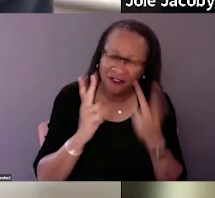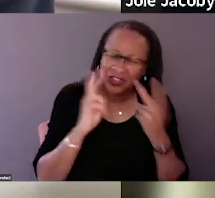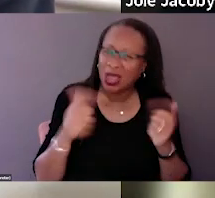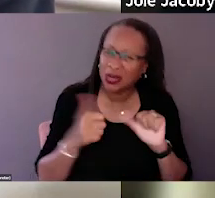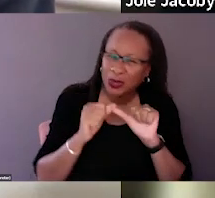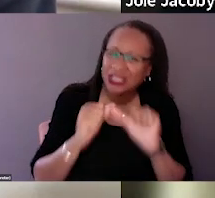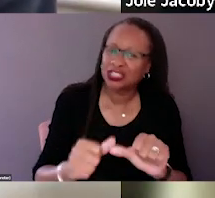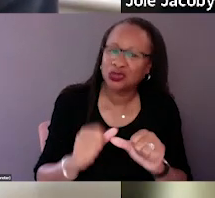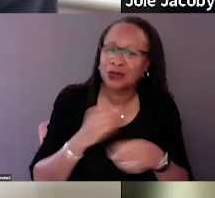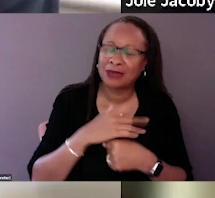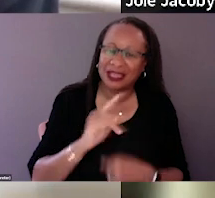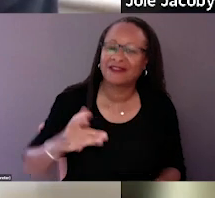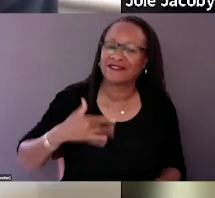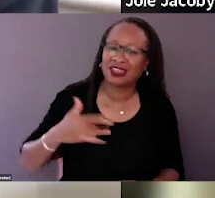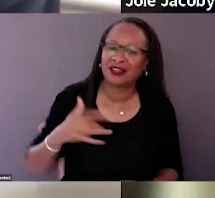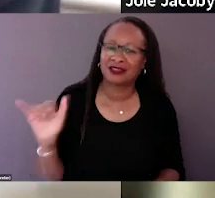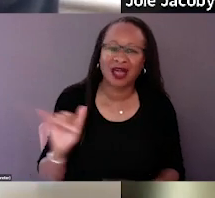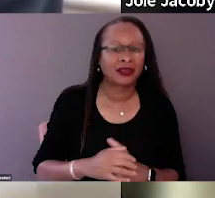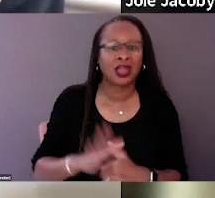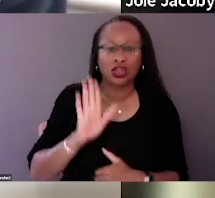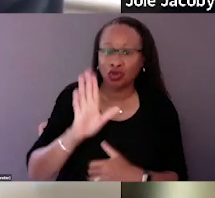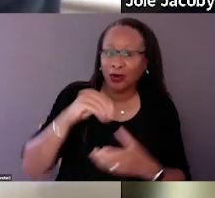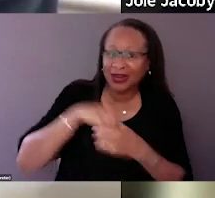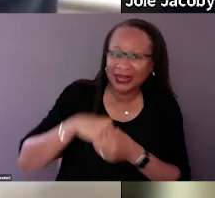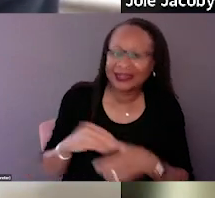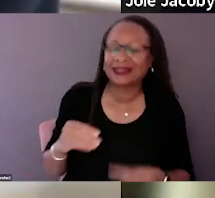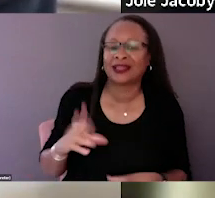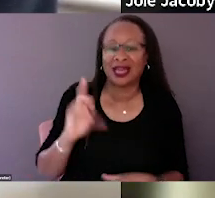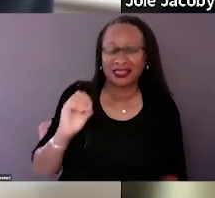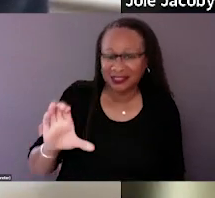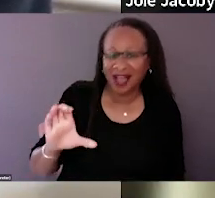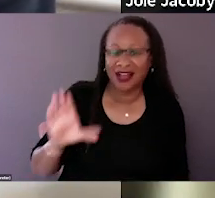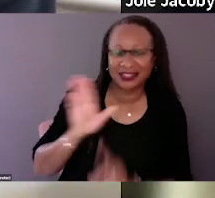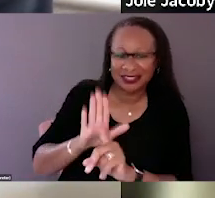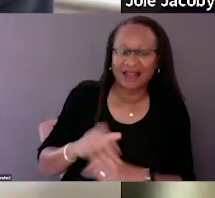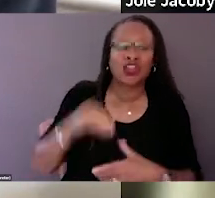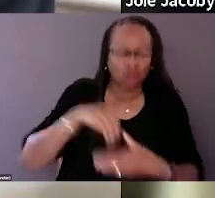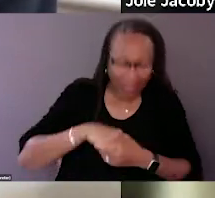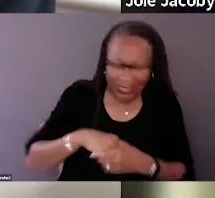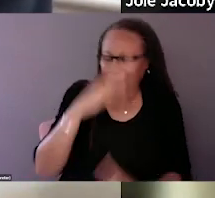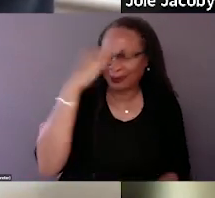like you're in the doc itself, you're in Black Twitter, how do you create that feeling, and that was one of the ways,